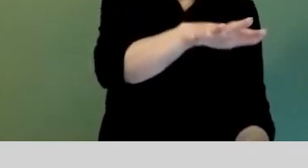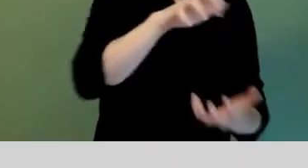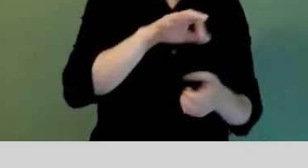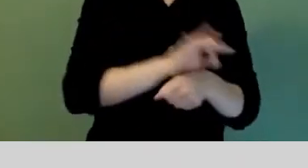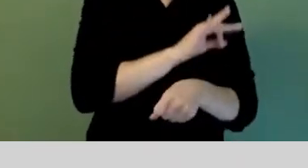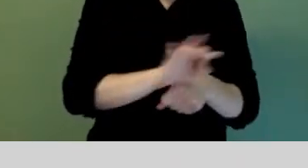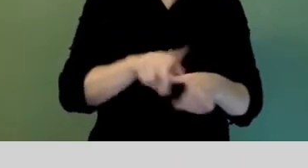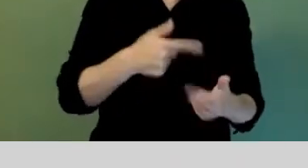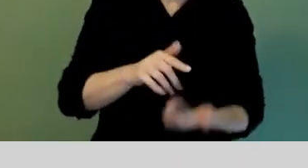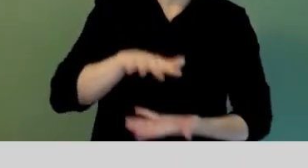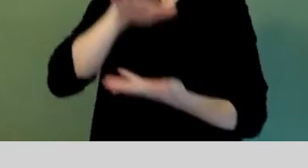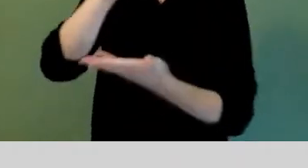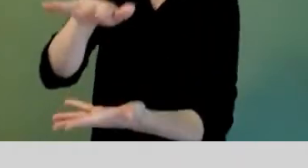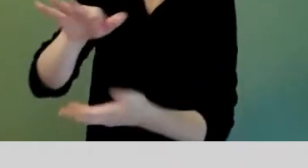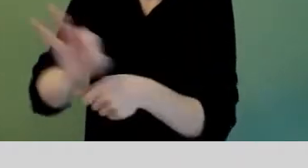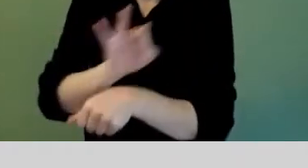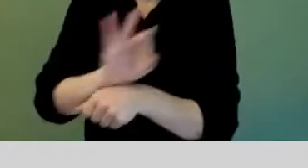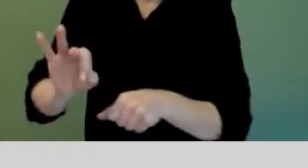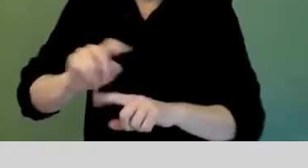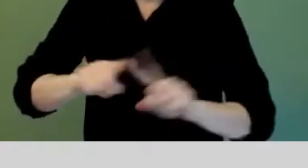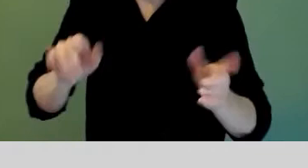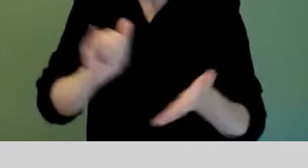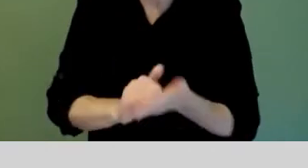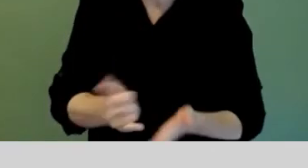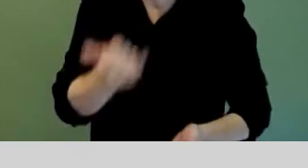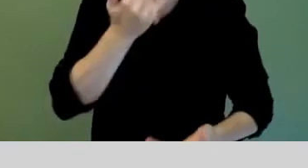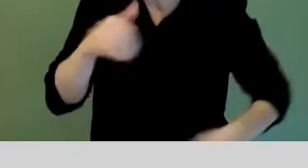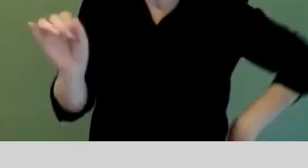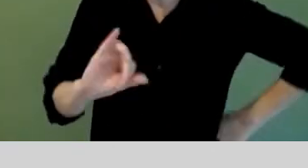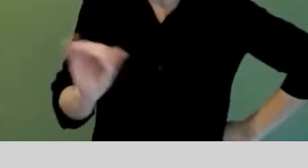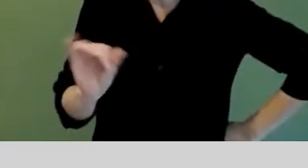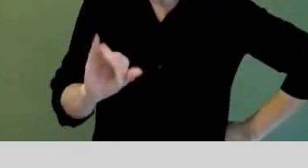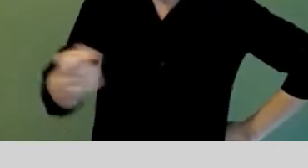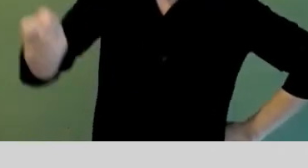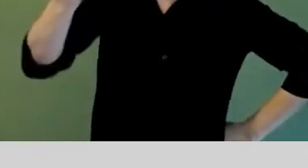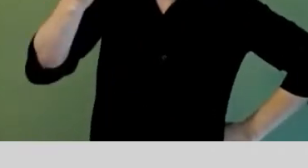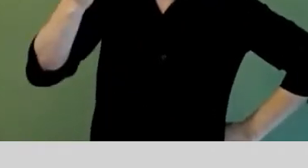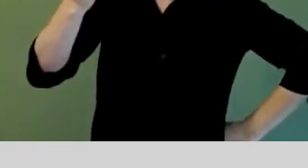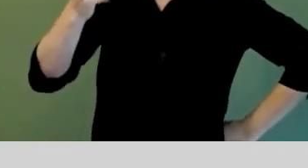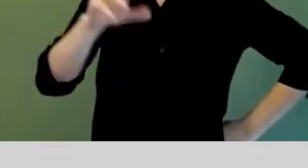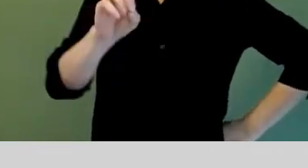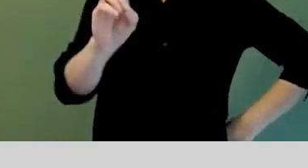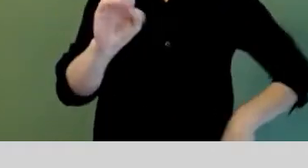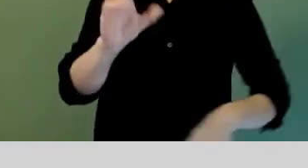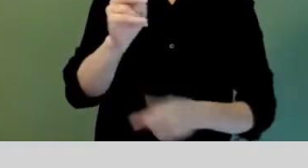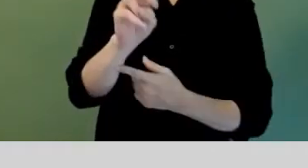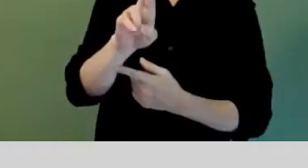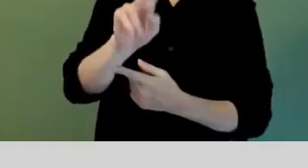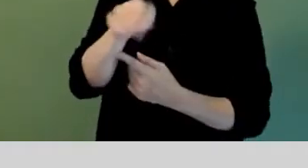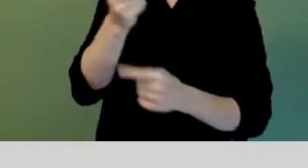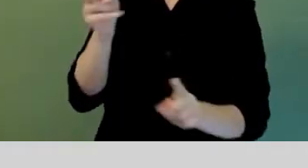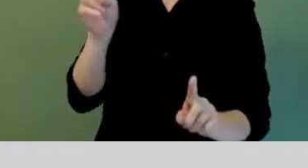But that's also not correct because a decorator, it literally just assigns the result of the decorator function